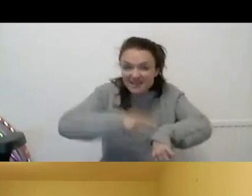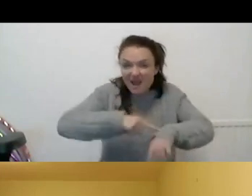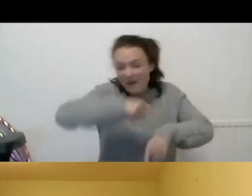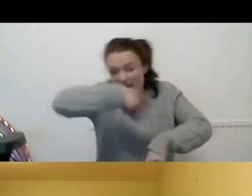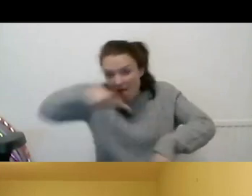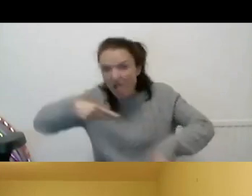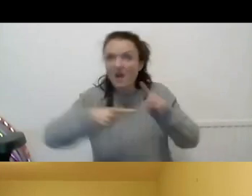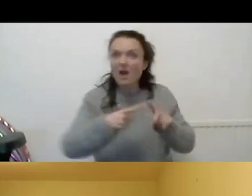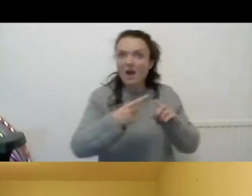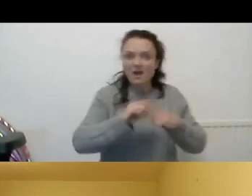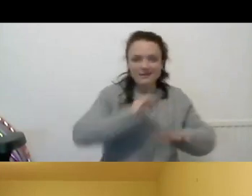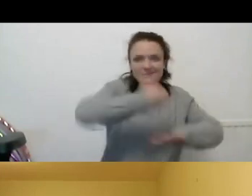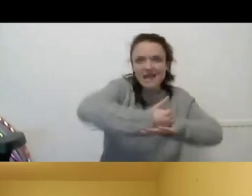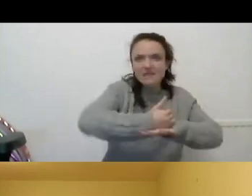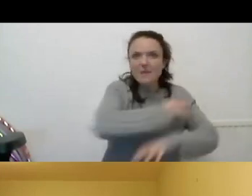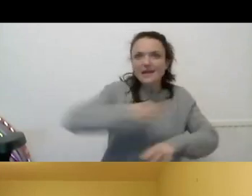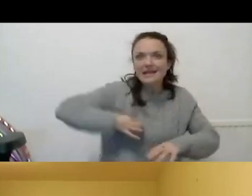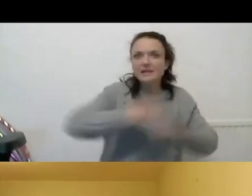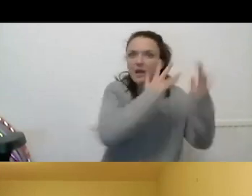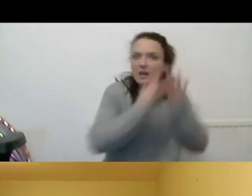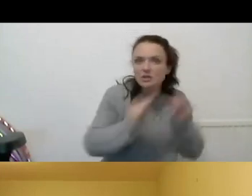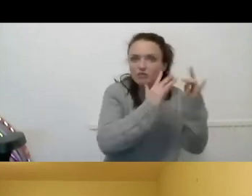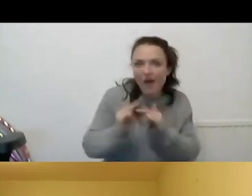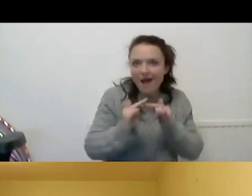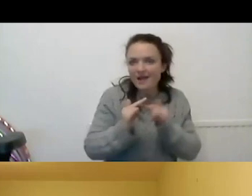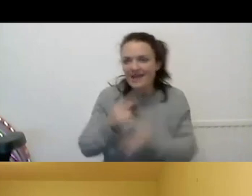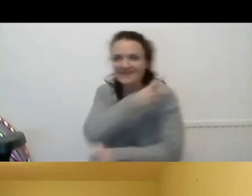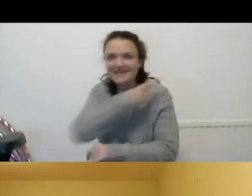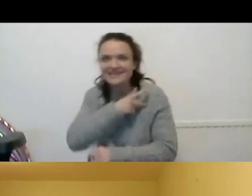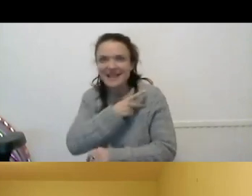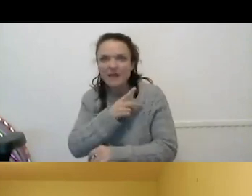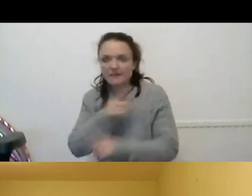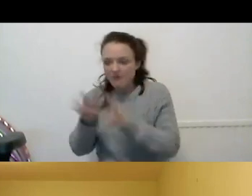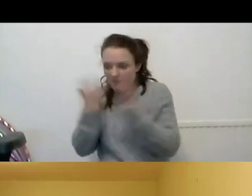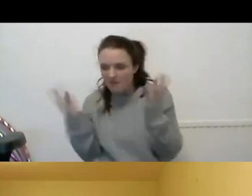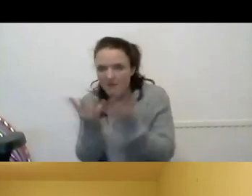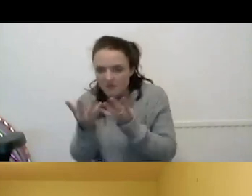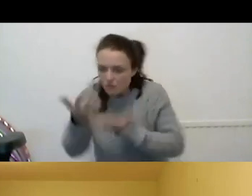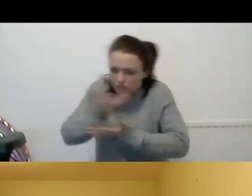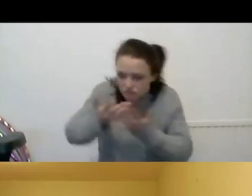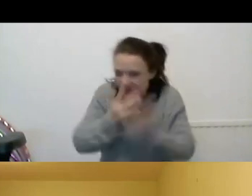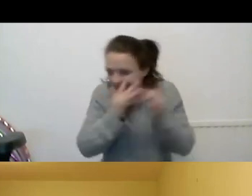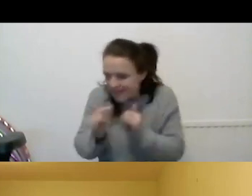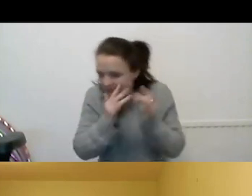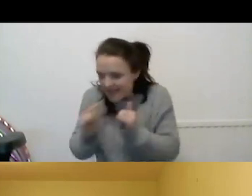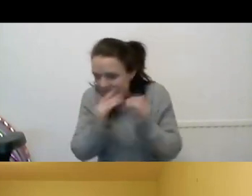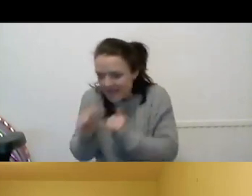get it all set up for money. But but because this was important, a lot of people, including myself,